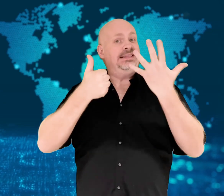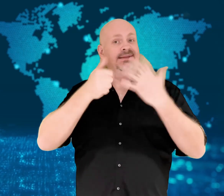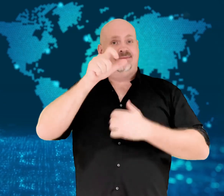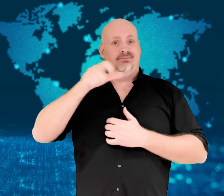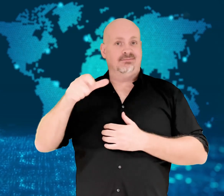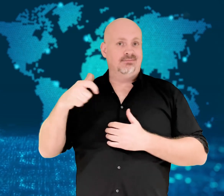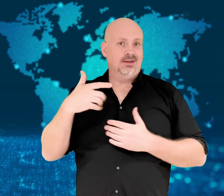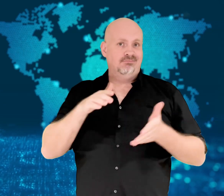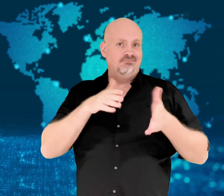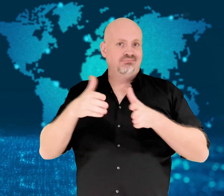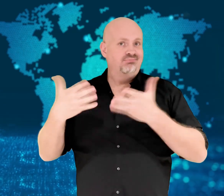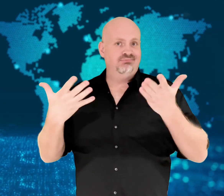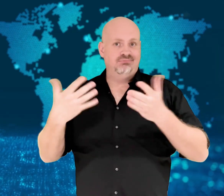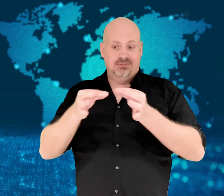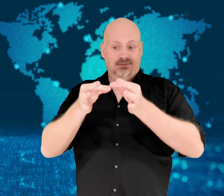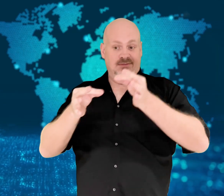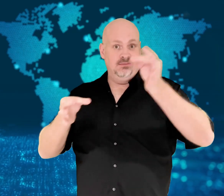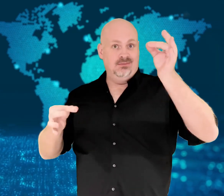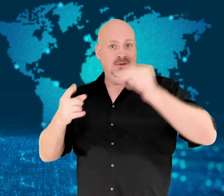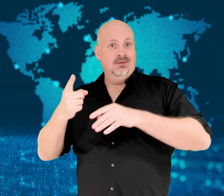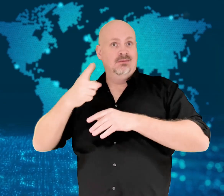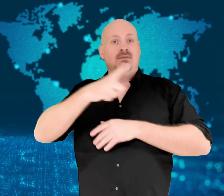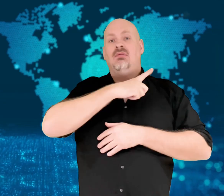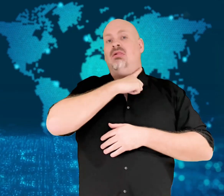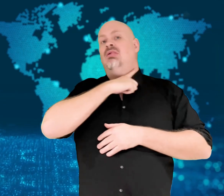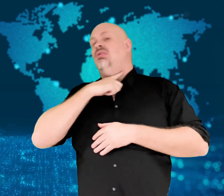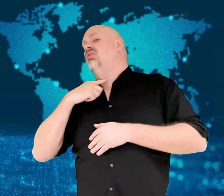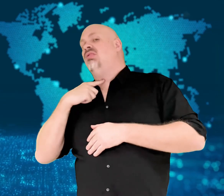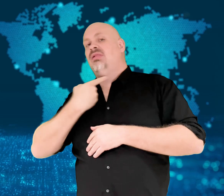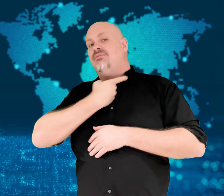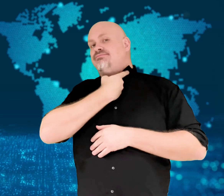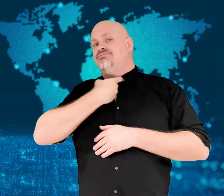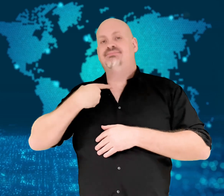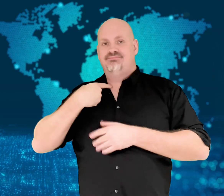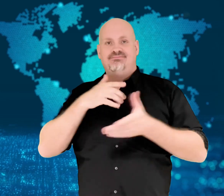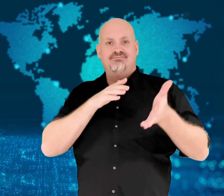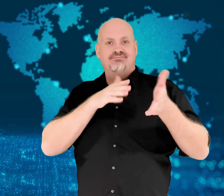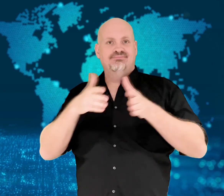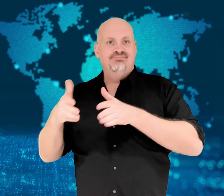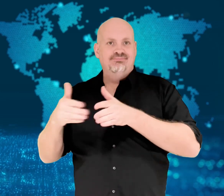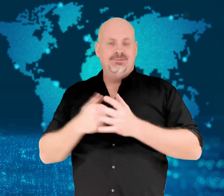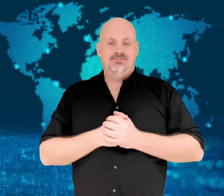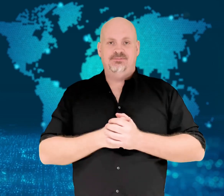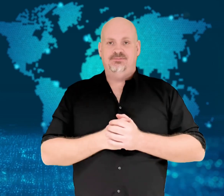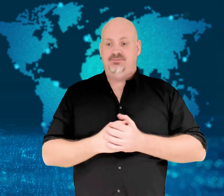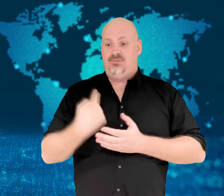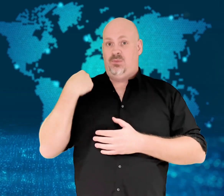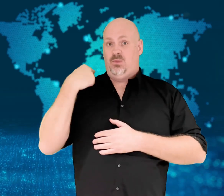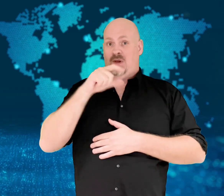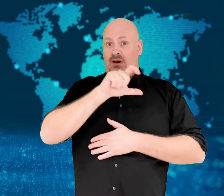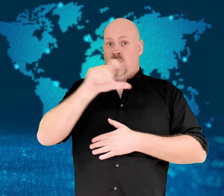kite strings during a kite festival in India.